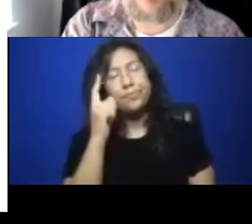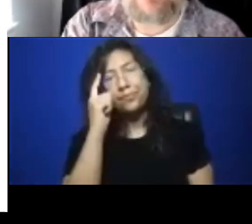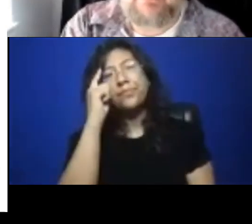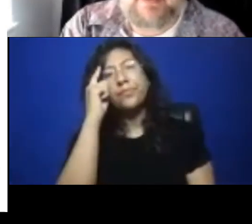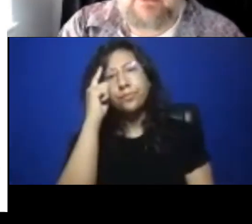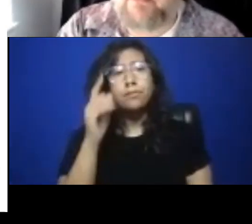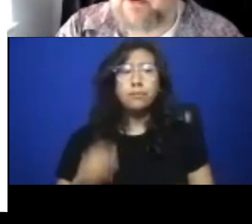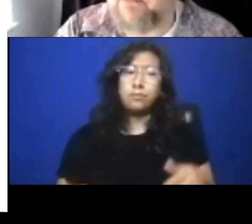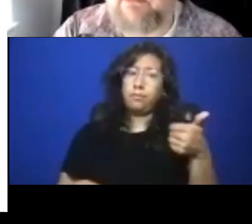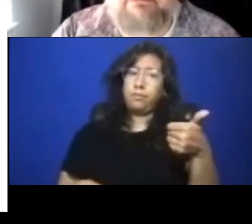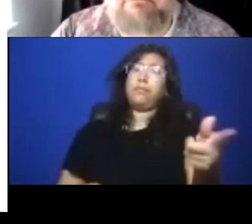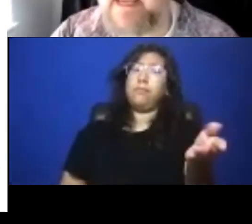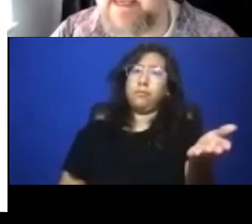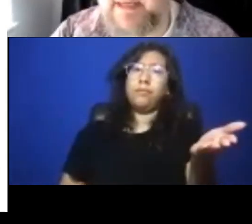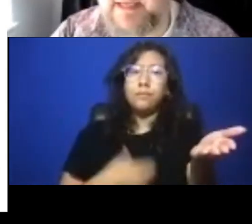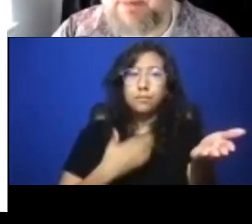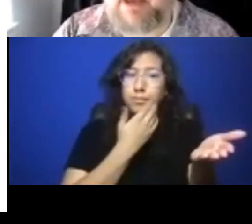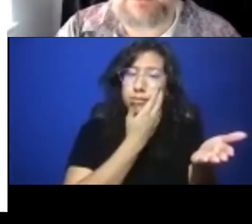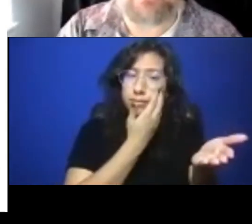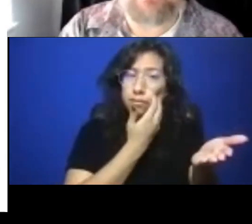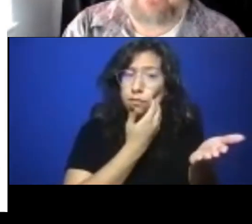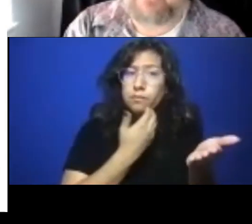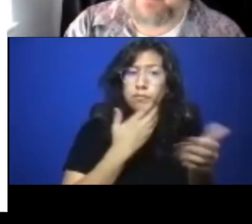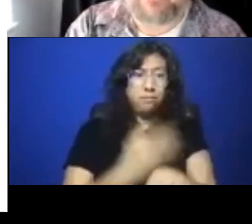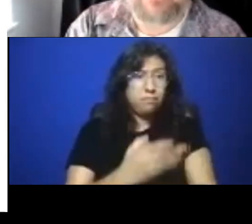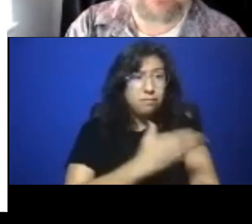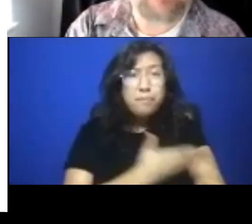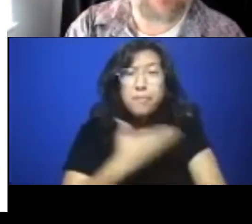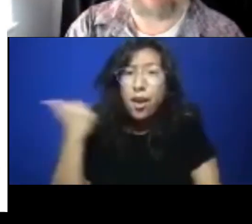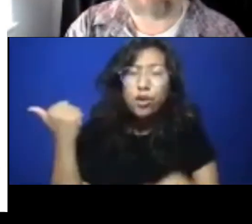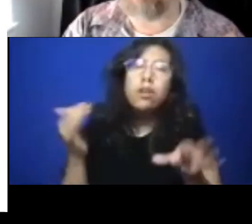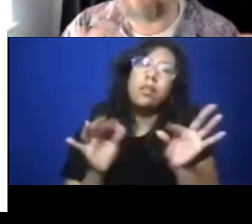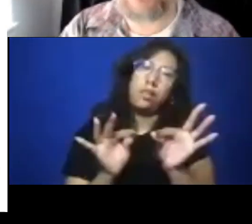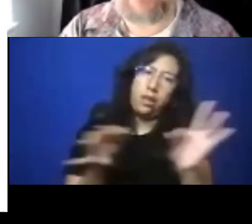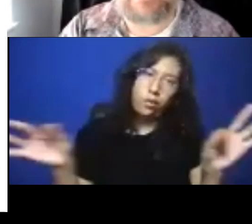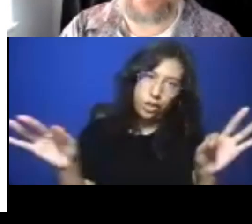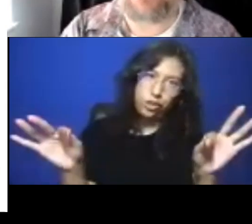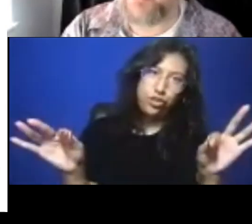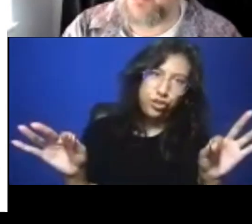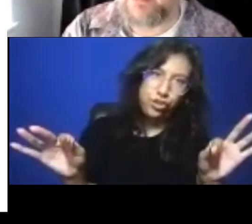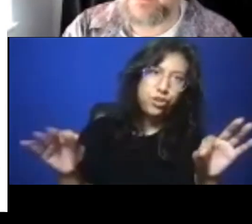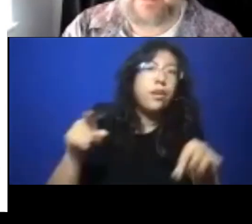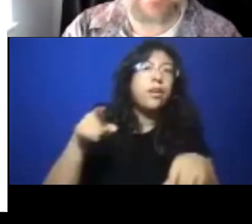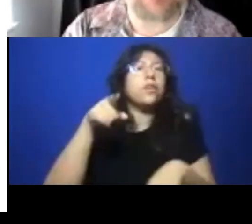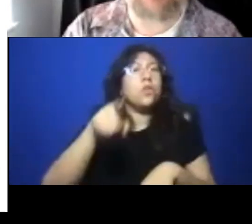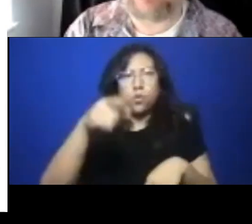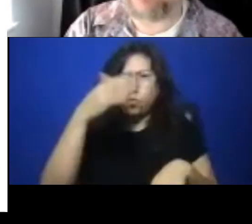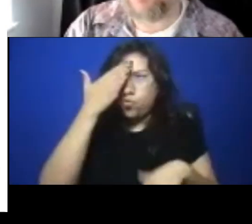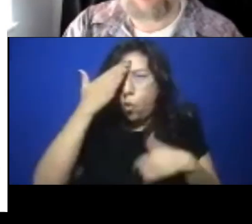Another thing of of making things better is around language. And again, most of us here know these things of like,